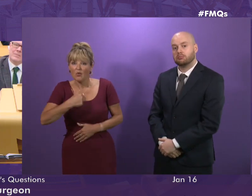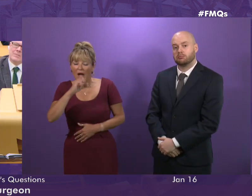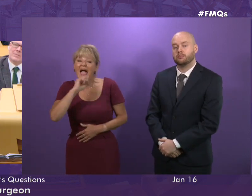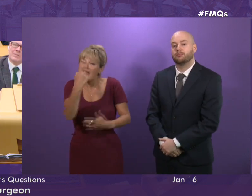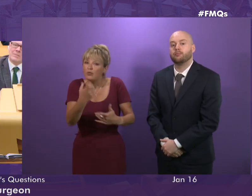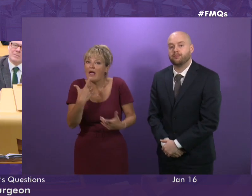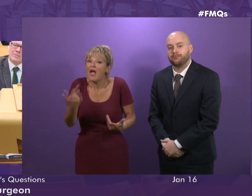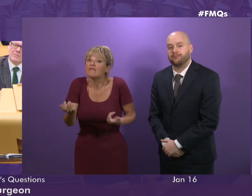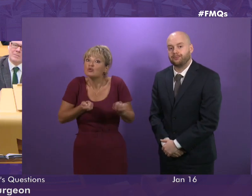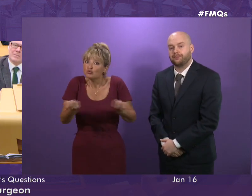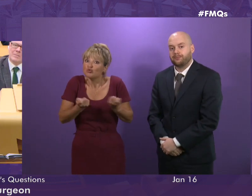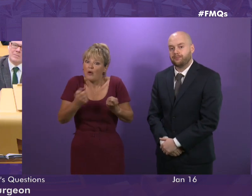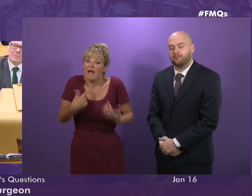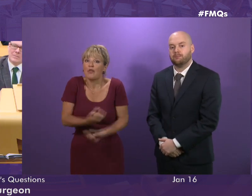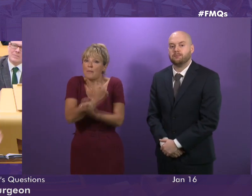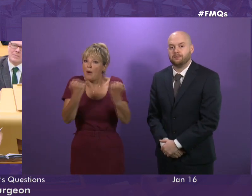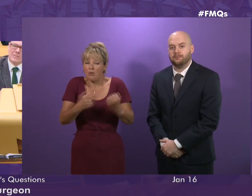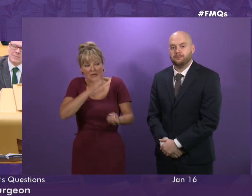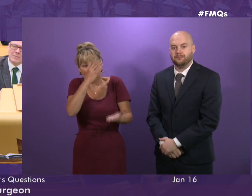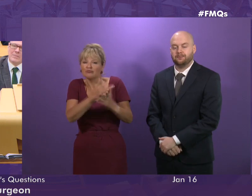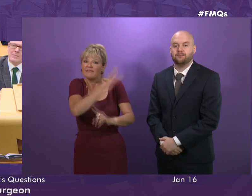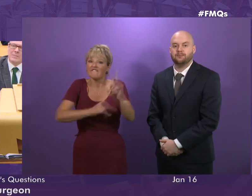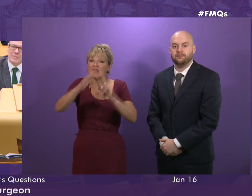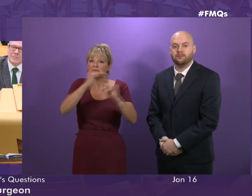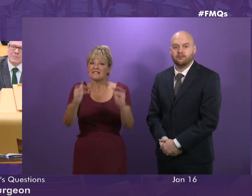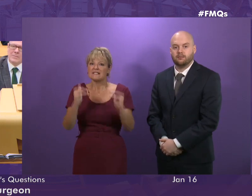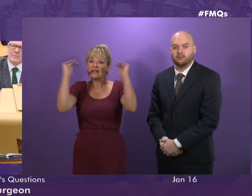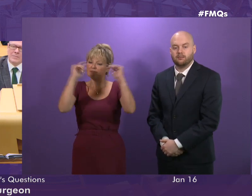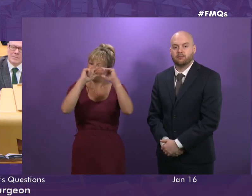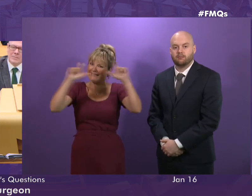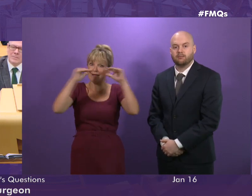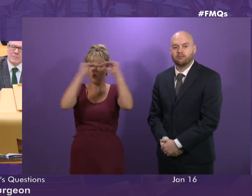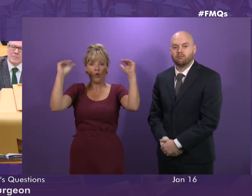them, are not in any way diminished. If anything, we want to go further. We absolutely do not